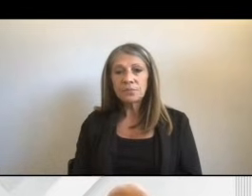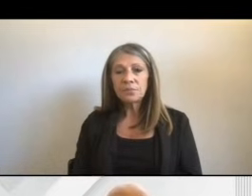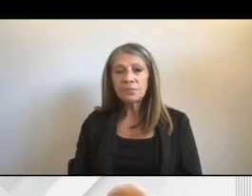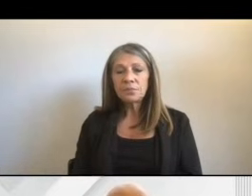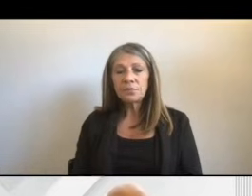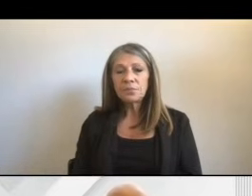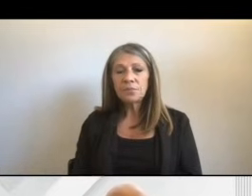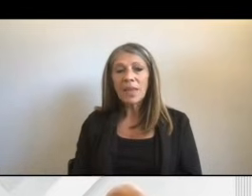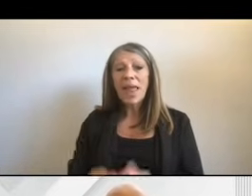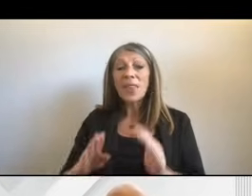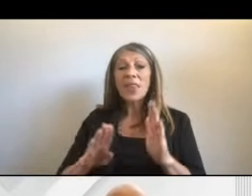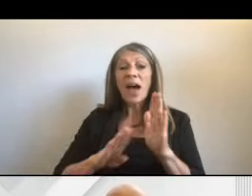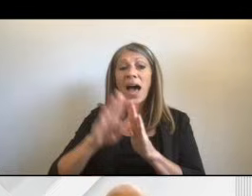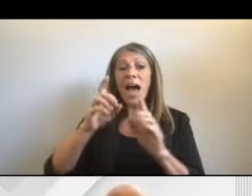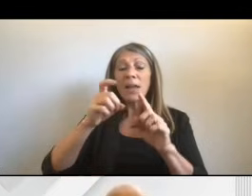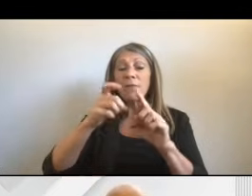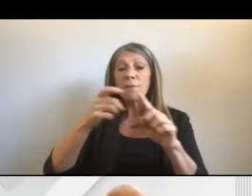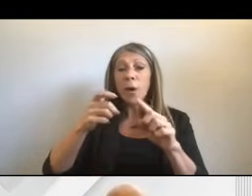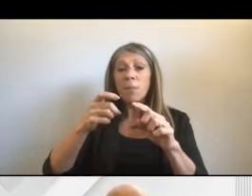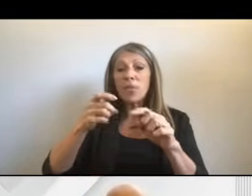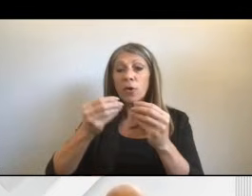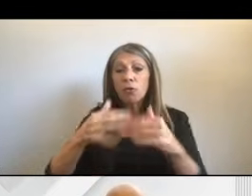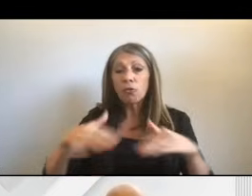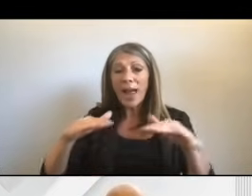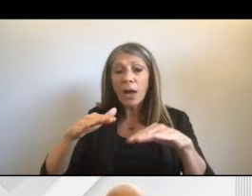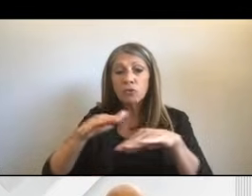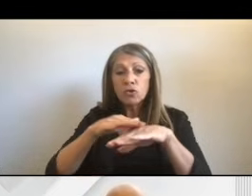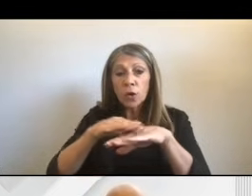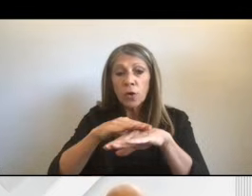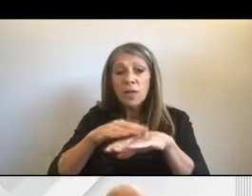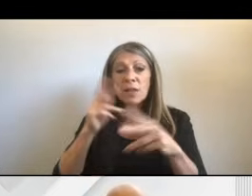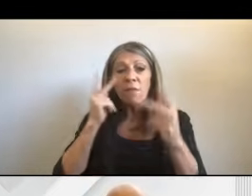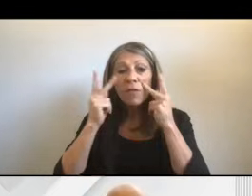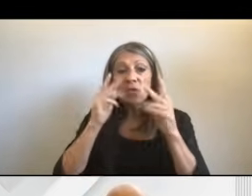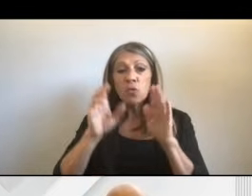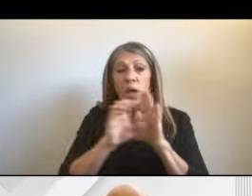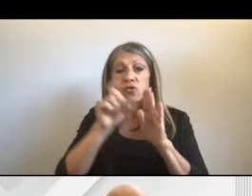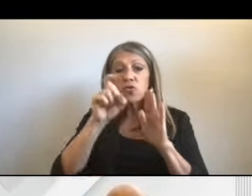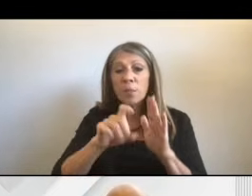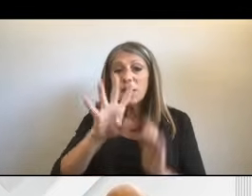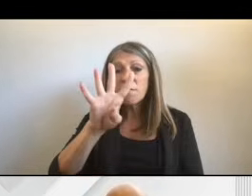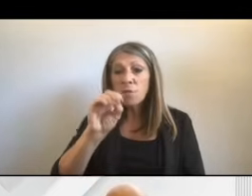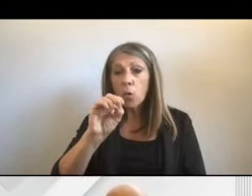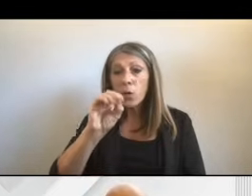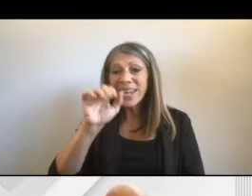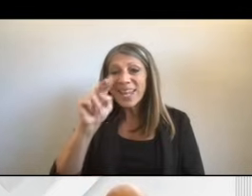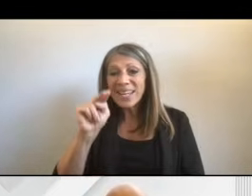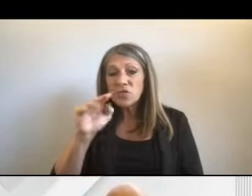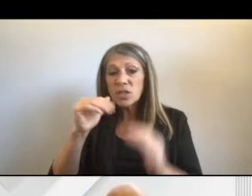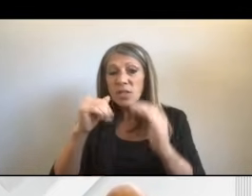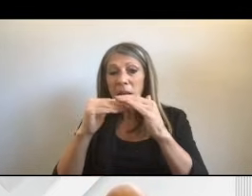And then the height from the ground surface: visual characters shall be 40 inches minimum above the ground surface.